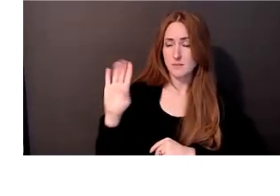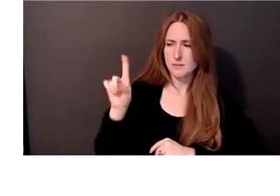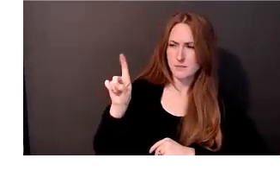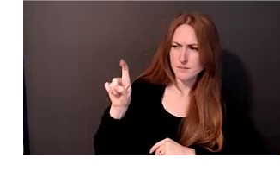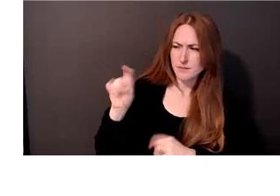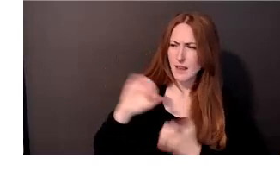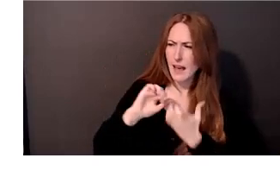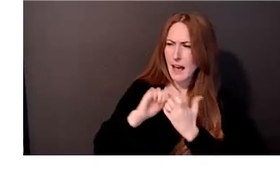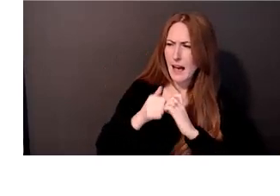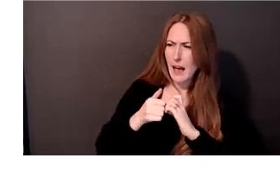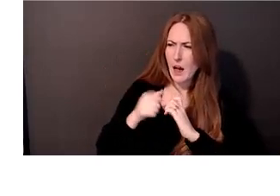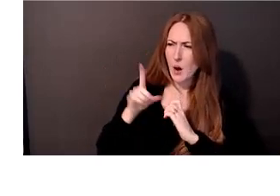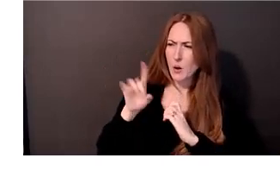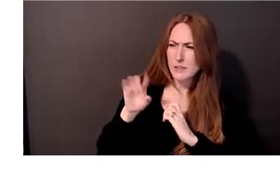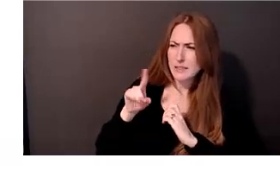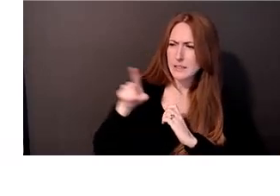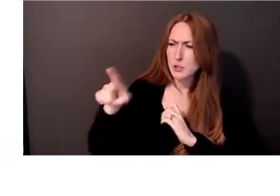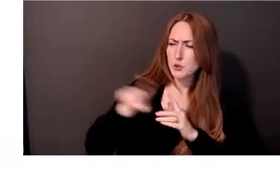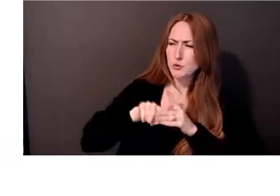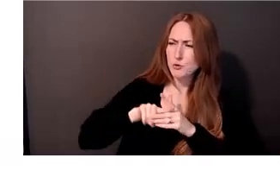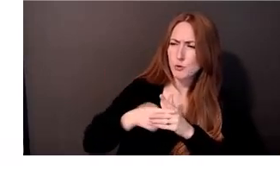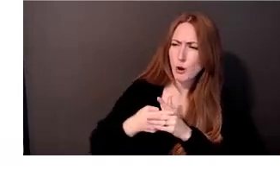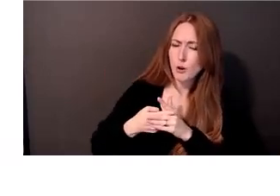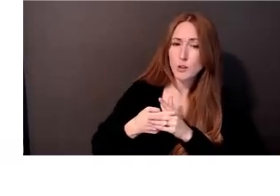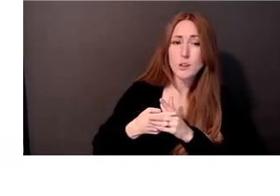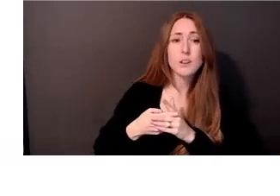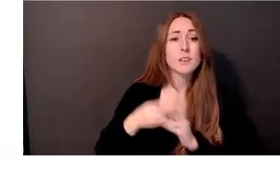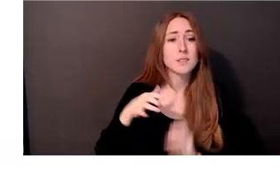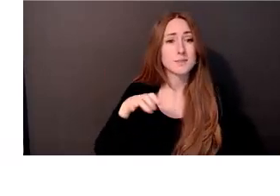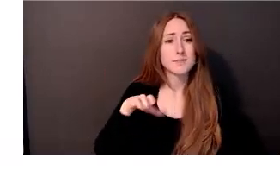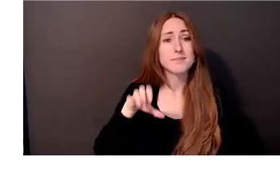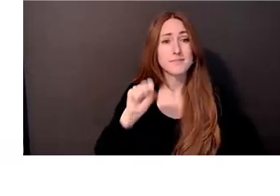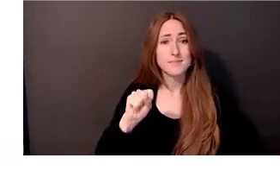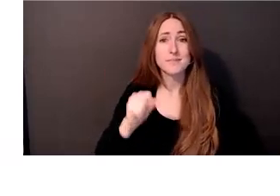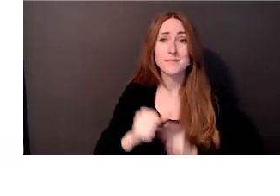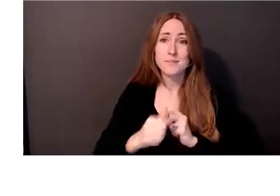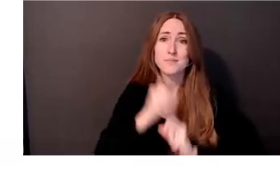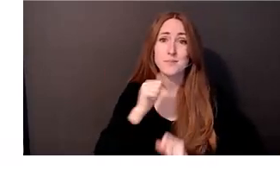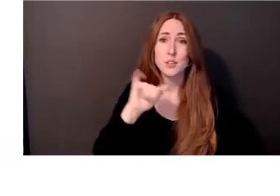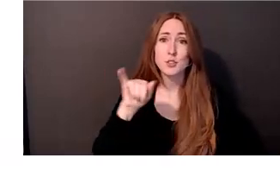we find that yes, it's a job post. There is a post. And they apply.